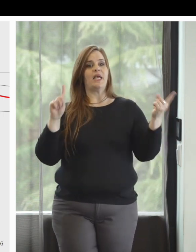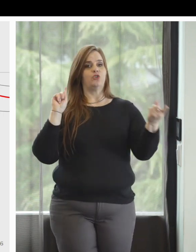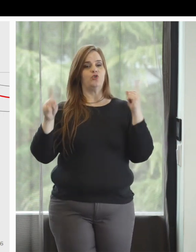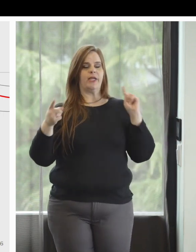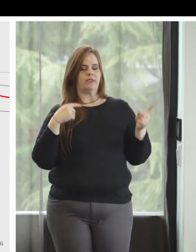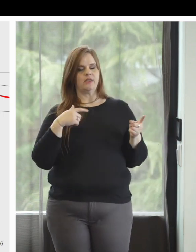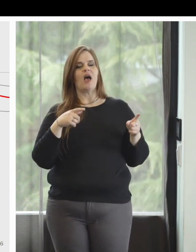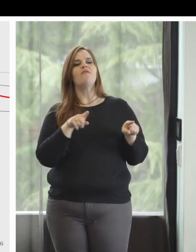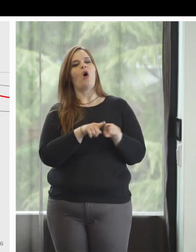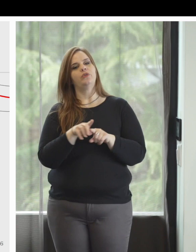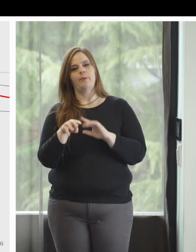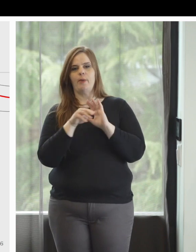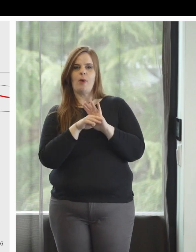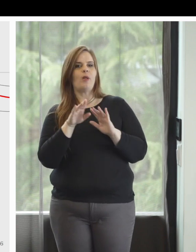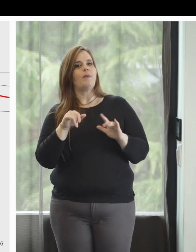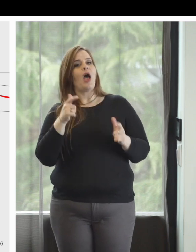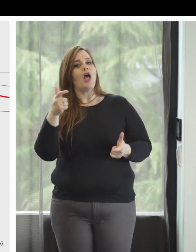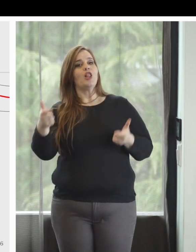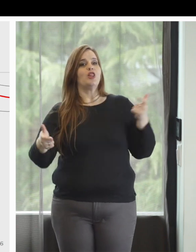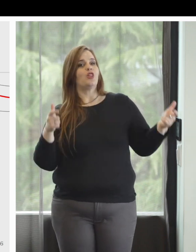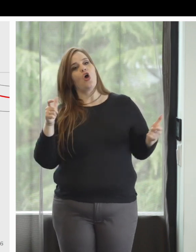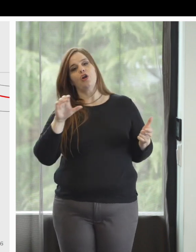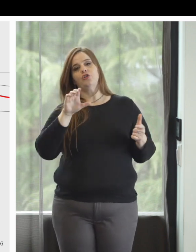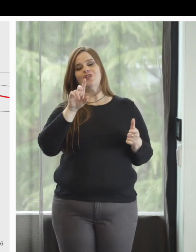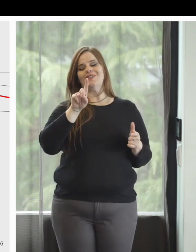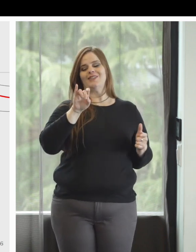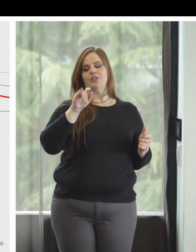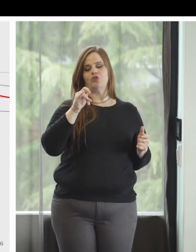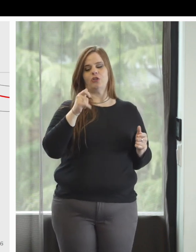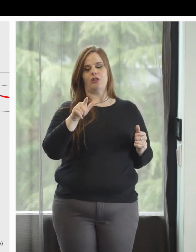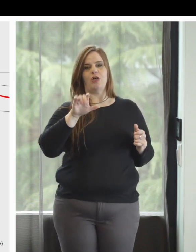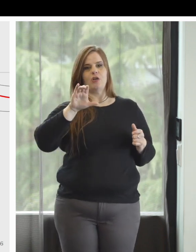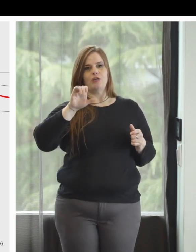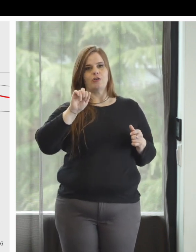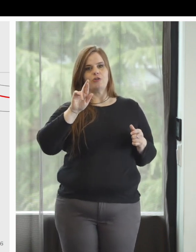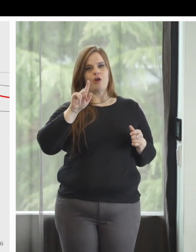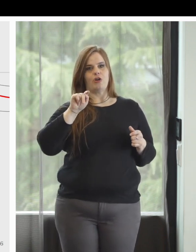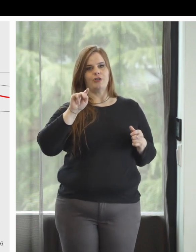the large digital cartography field as a slow moving car.